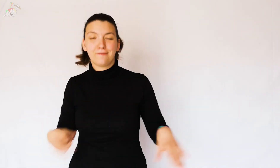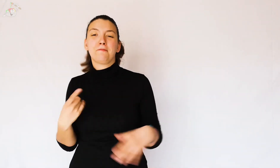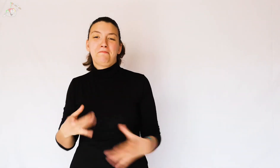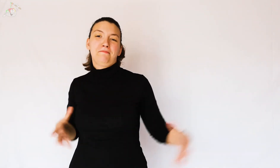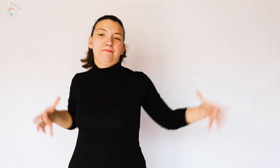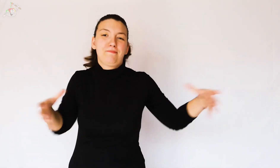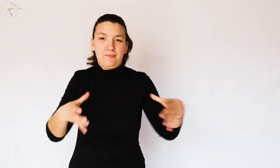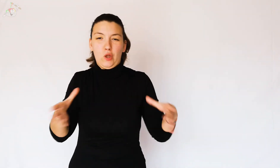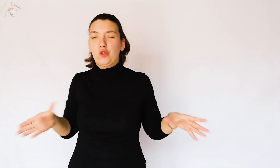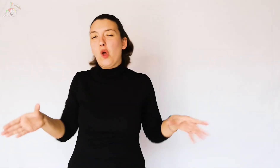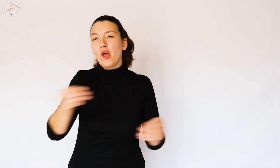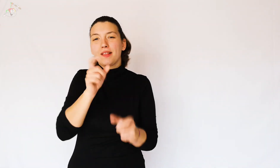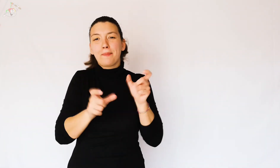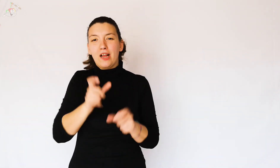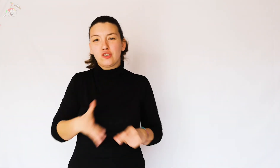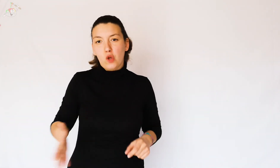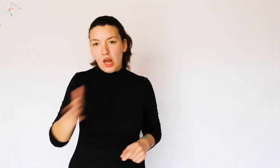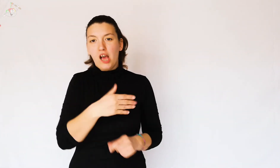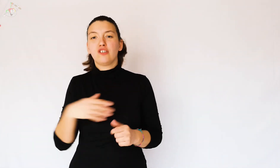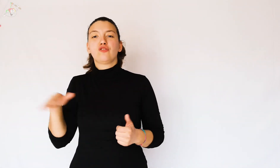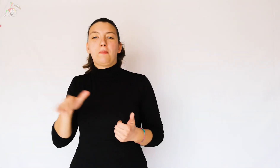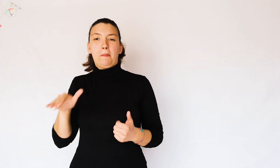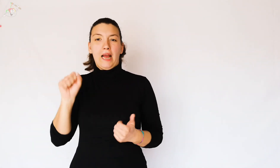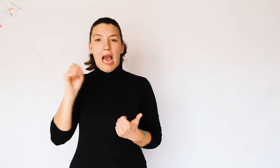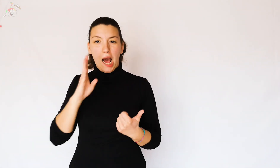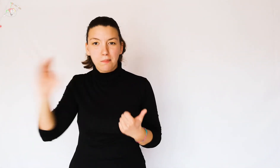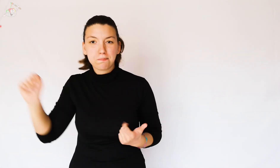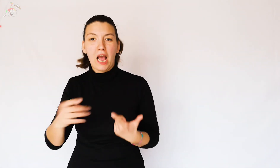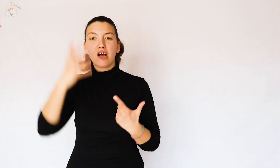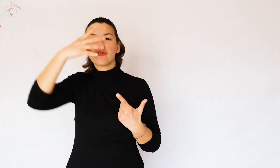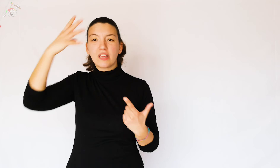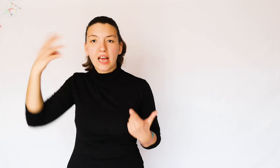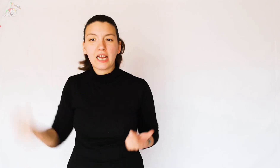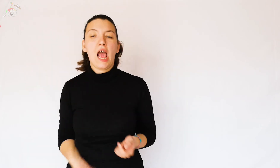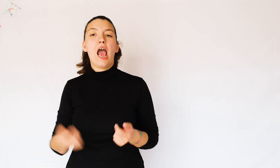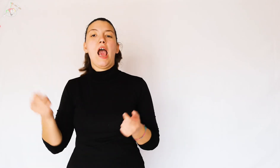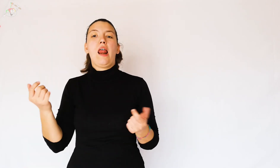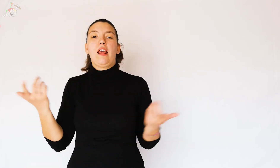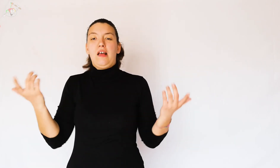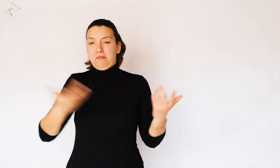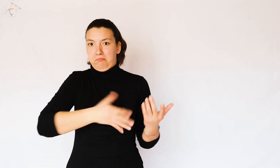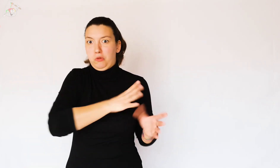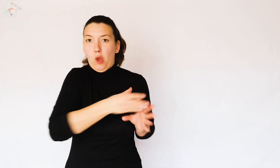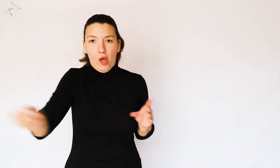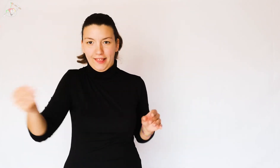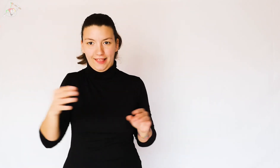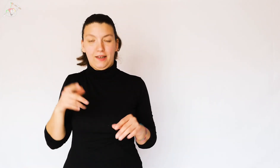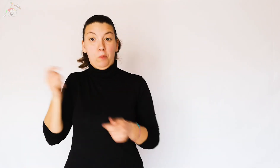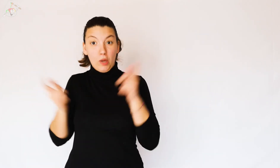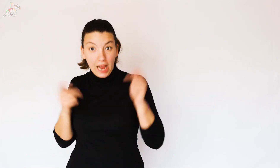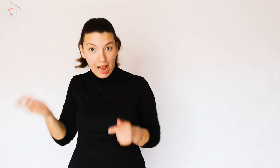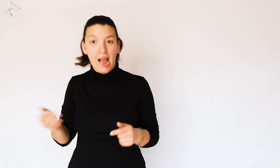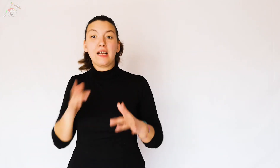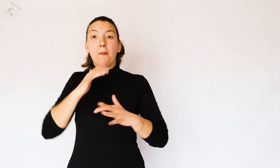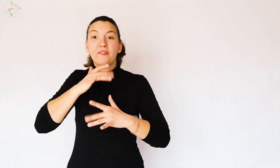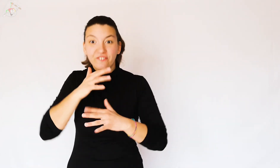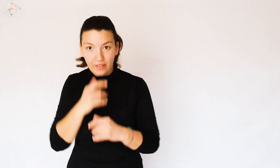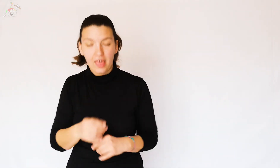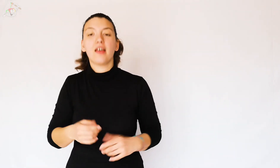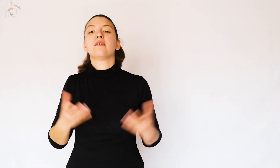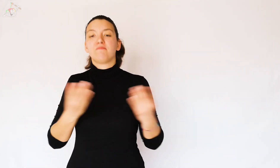Then all the characters together, Abbà, the General, the Mugnaia and the fifes,